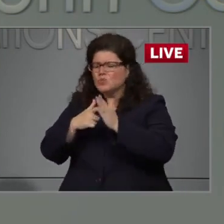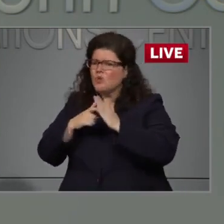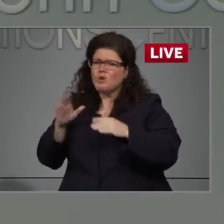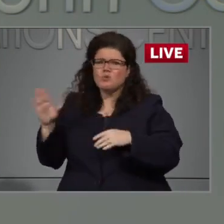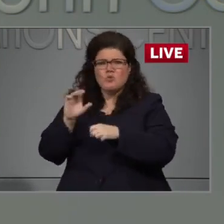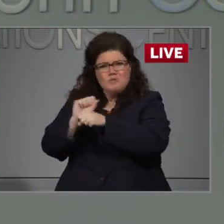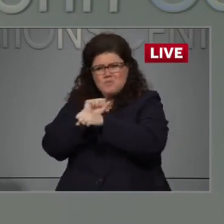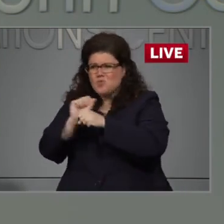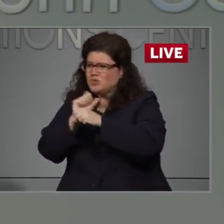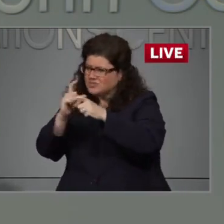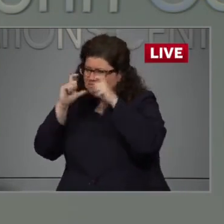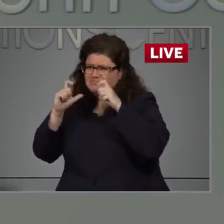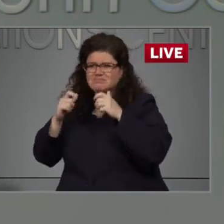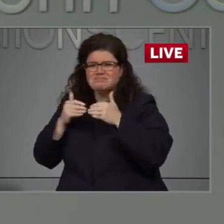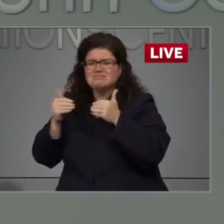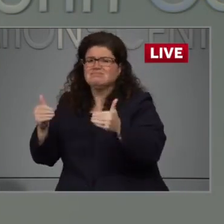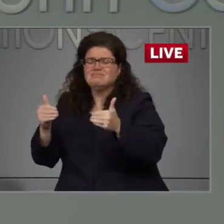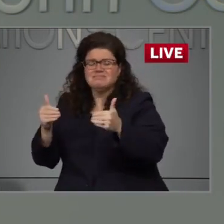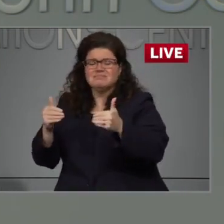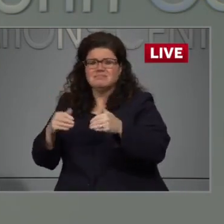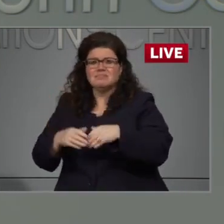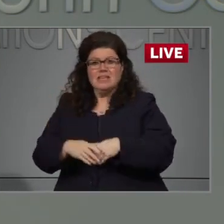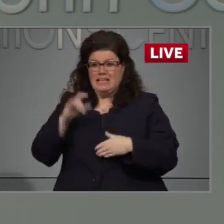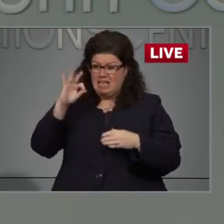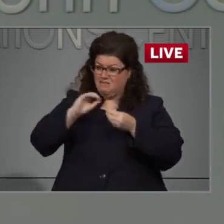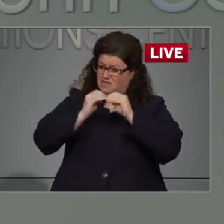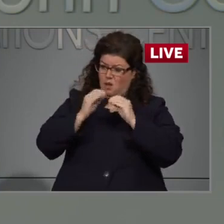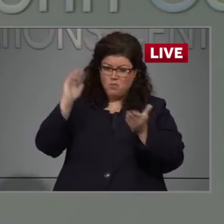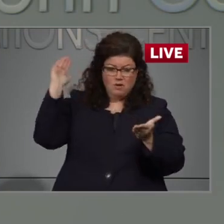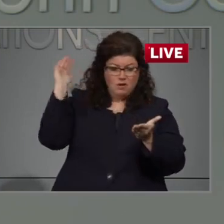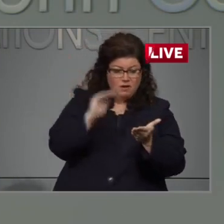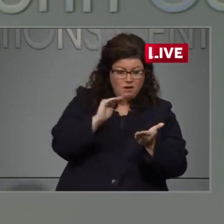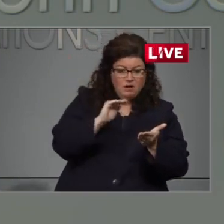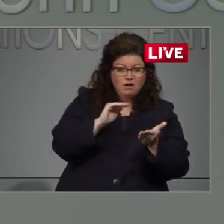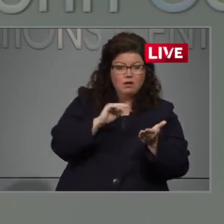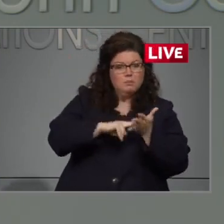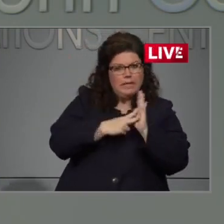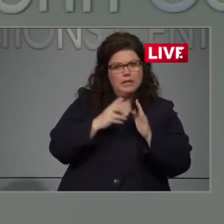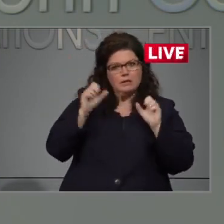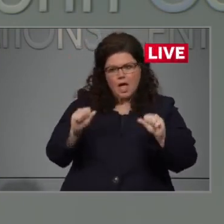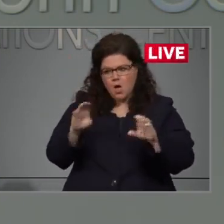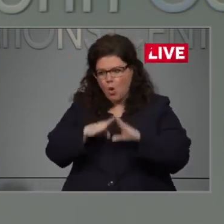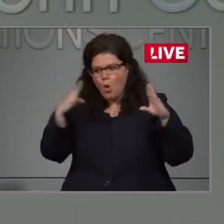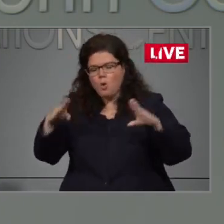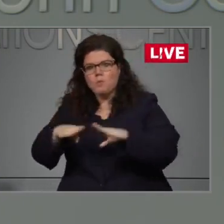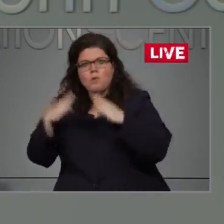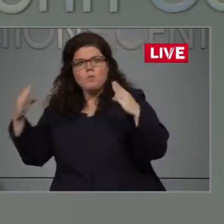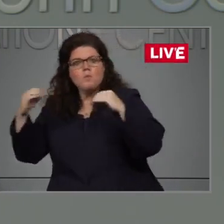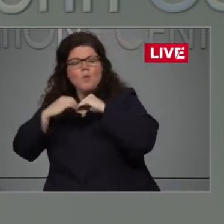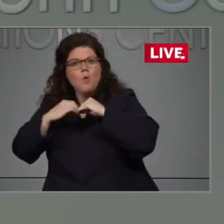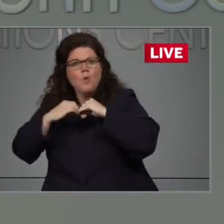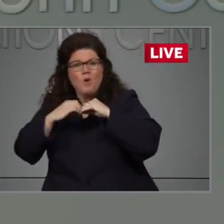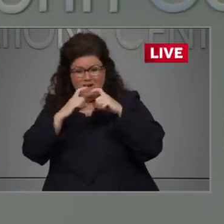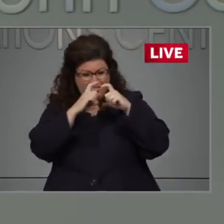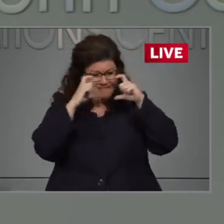I ENCOURAGE BUSINESSES TO BE STRONG AND ENFORCING IT. SLOWING THE SPREAD HELPS OUR ECONOMY.